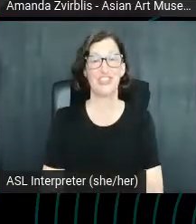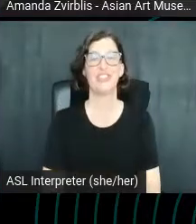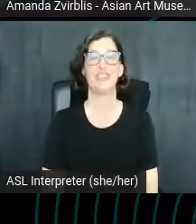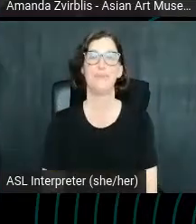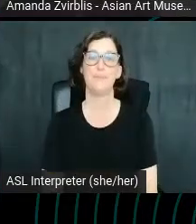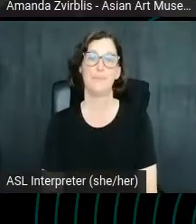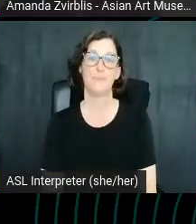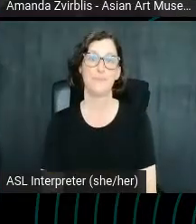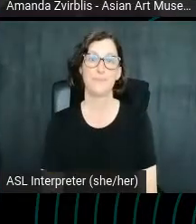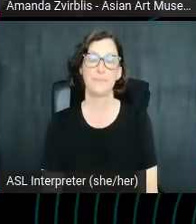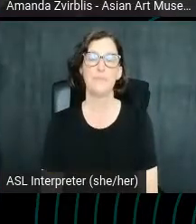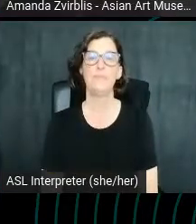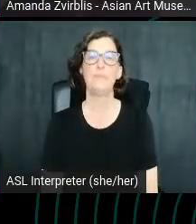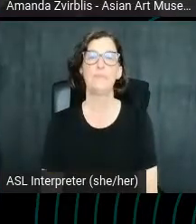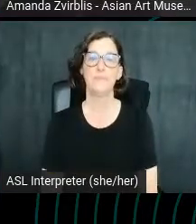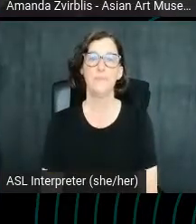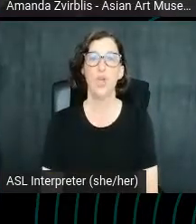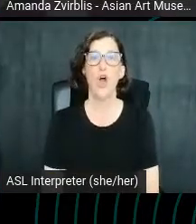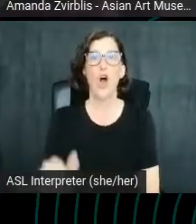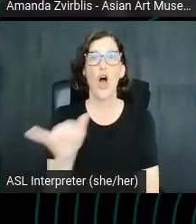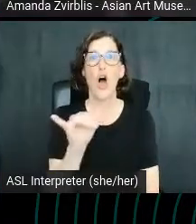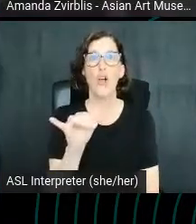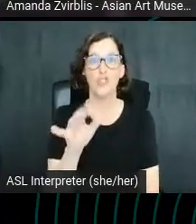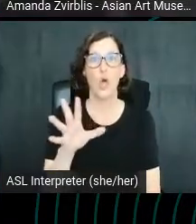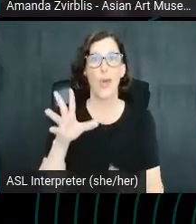And of course, you'll also get admission to the beautiful museum.